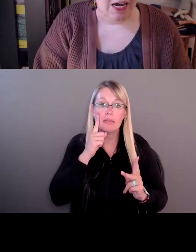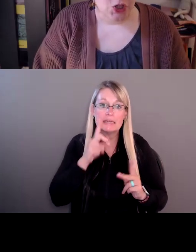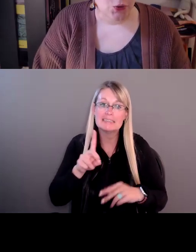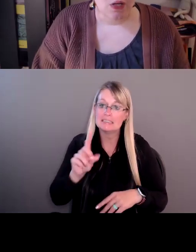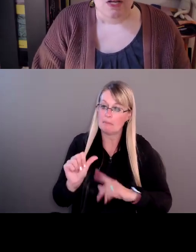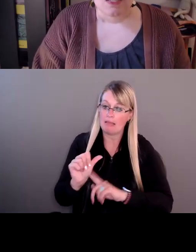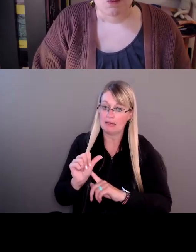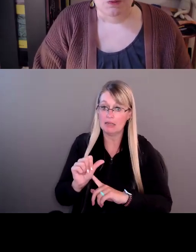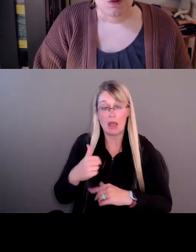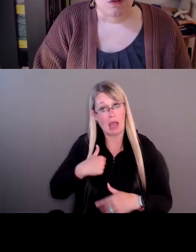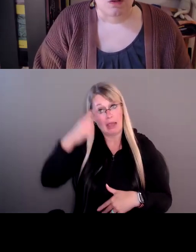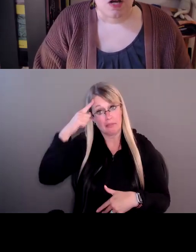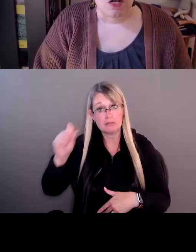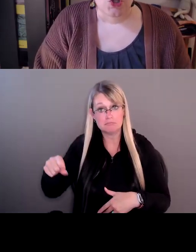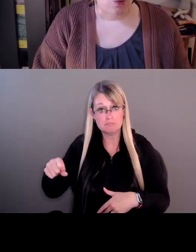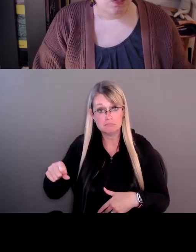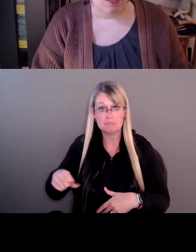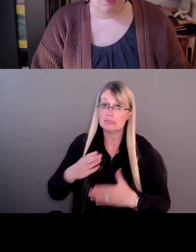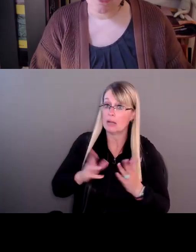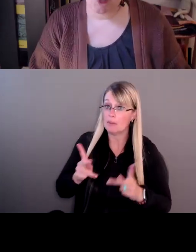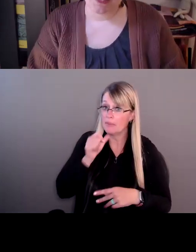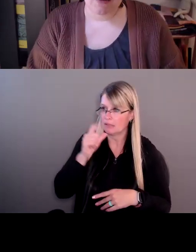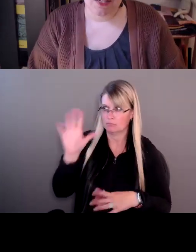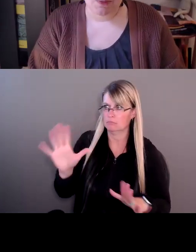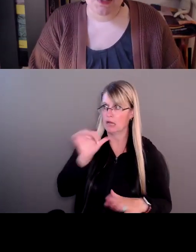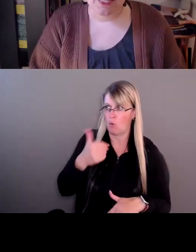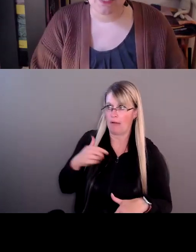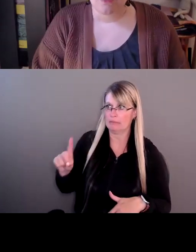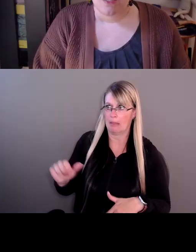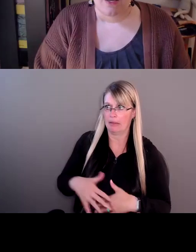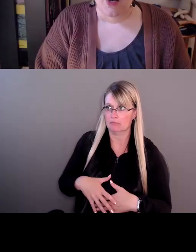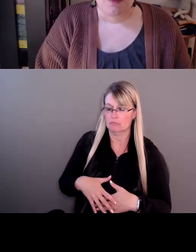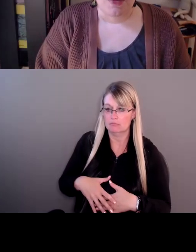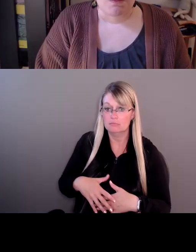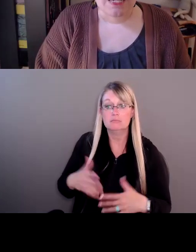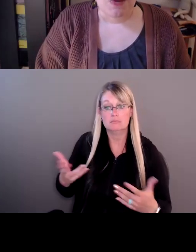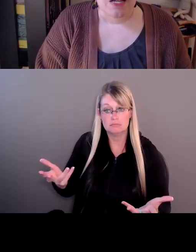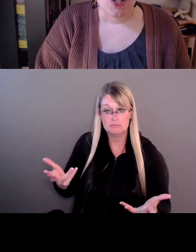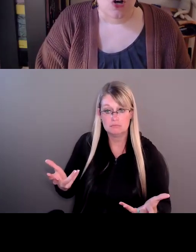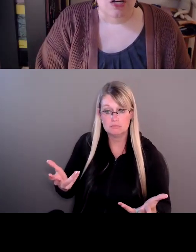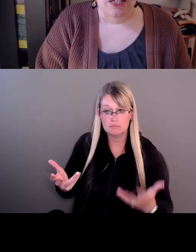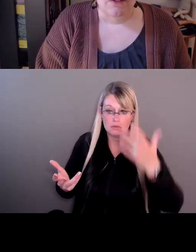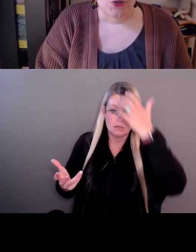I do. Some people don't consider what they have a disability. It might depend on if you